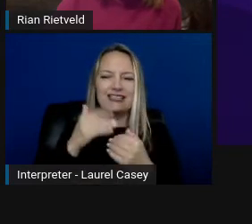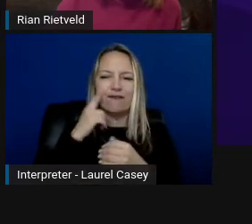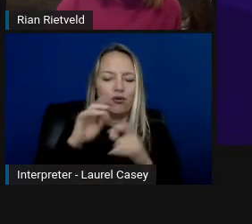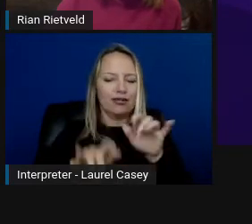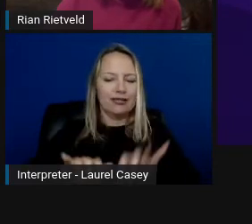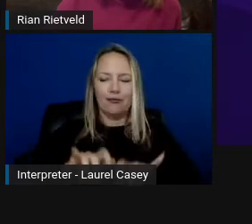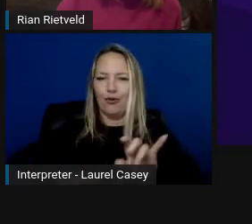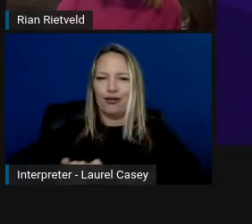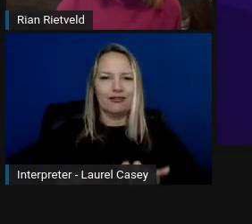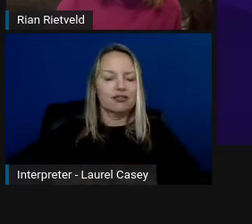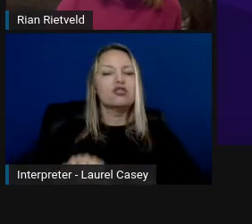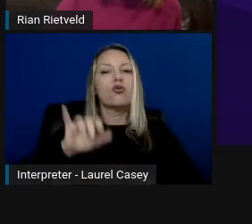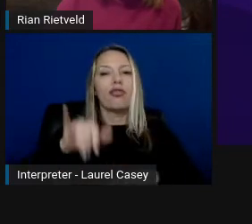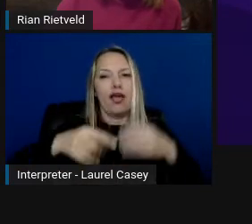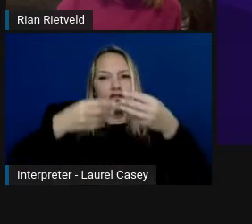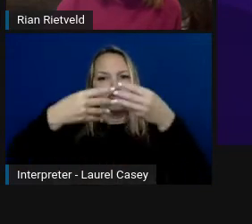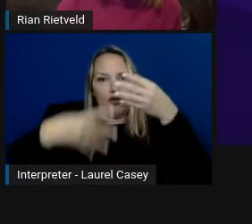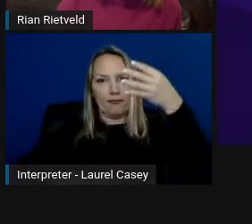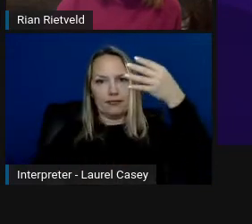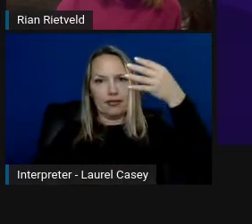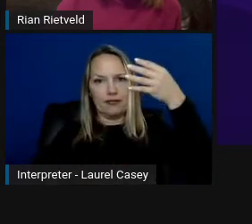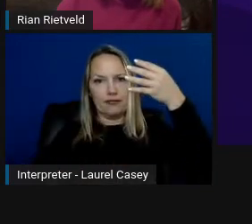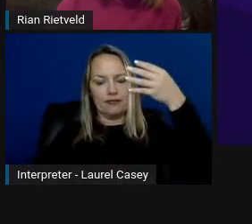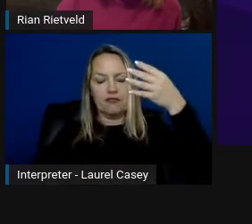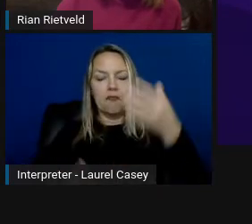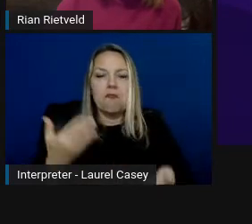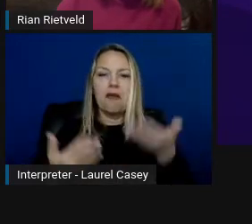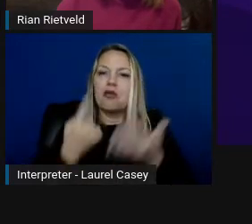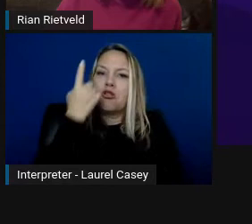That dropdown might be really ugly, but you're really better off